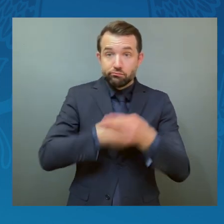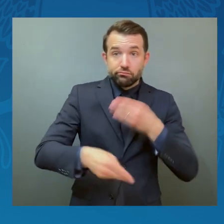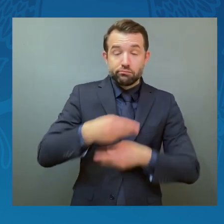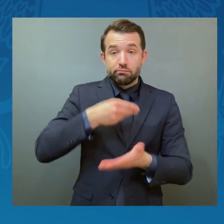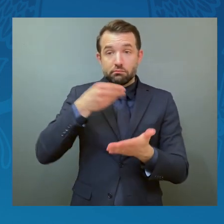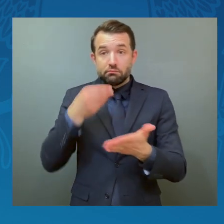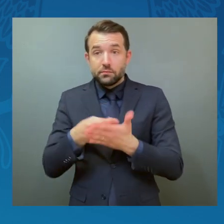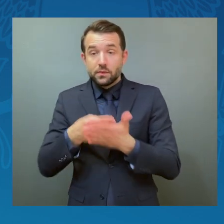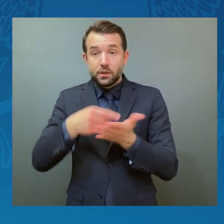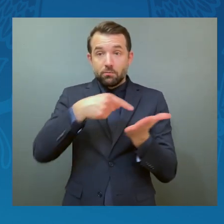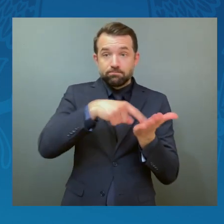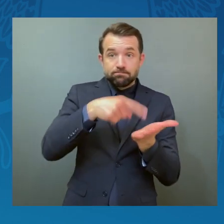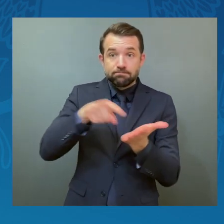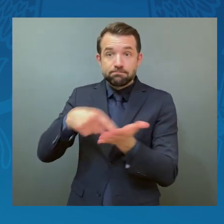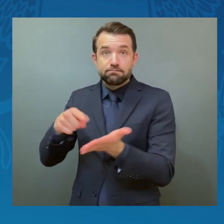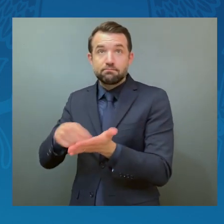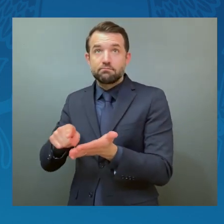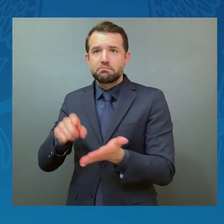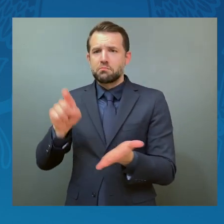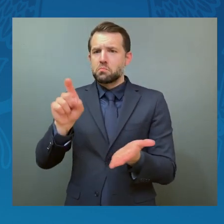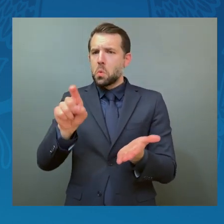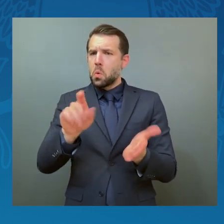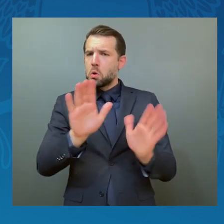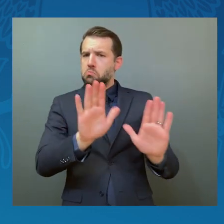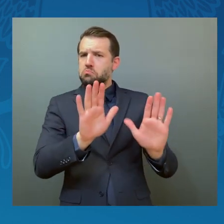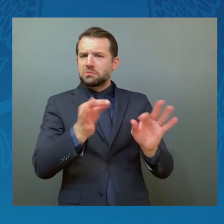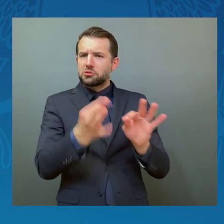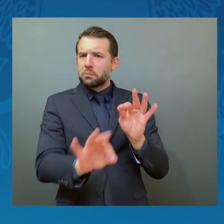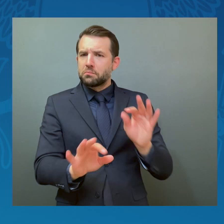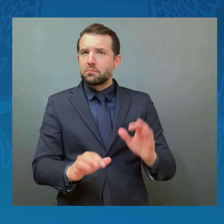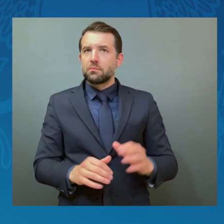That's what it's supposed to do. So somebody can decide if you are a good bet,